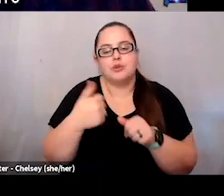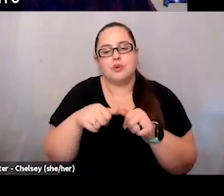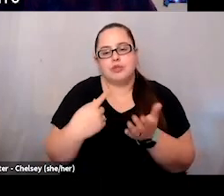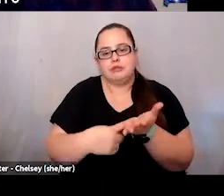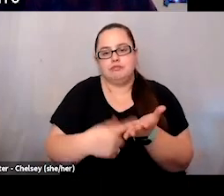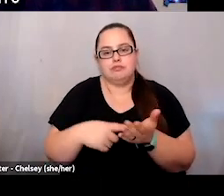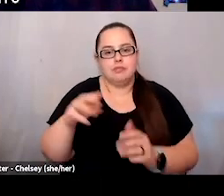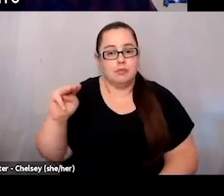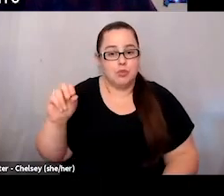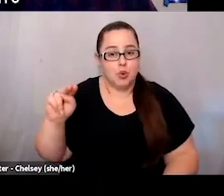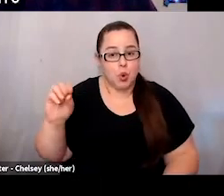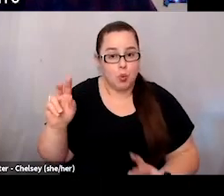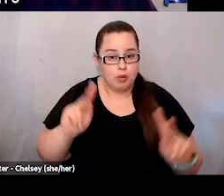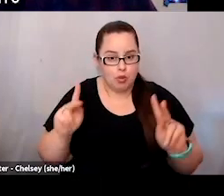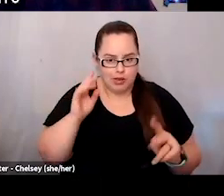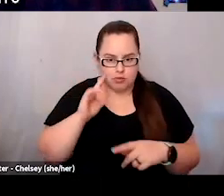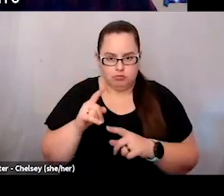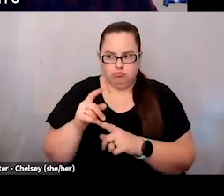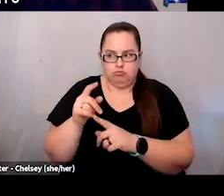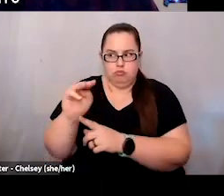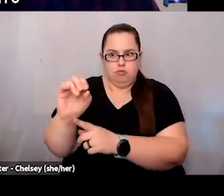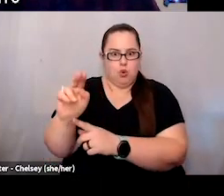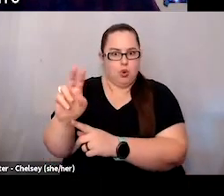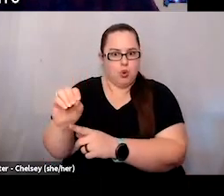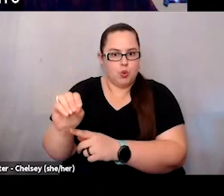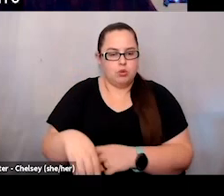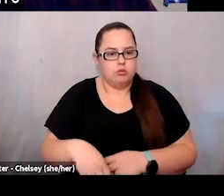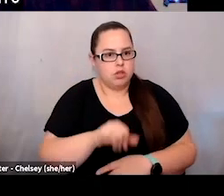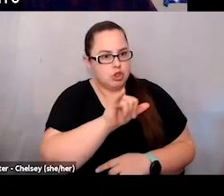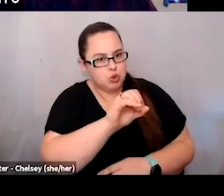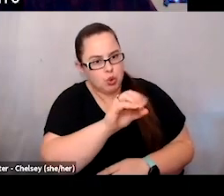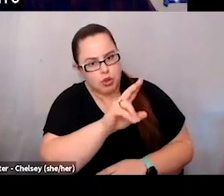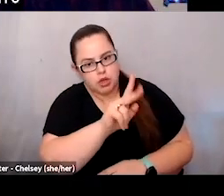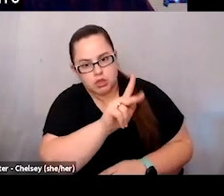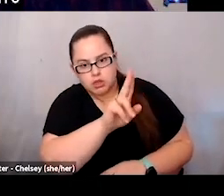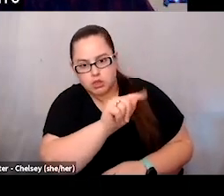I say, the Mono or I'm talking about the Yokuts, I say the Yokuts. If I'm talking about